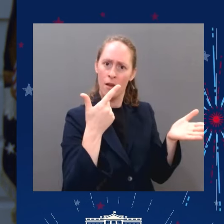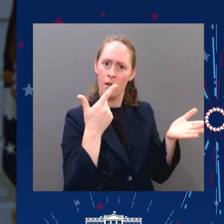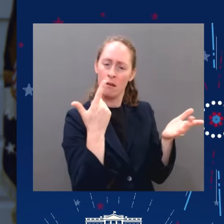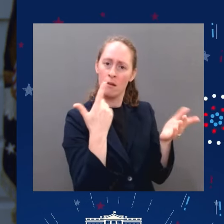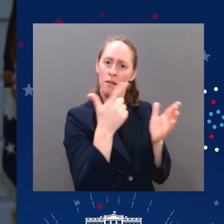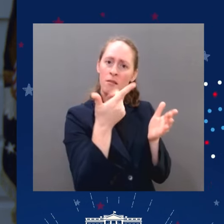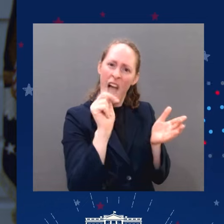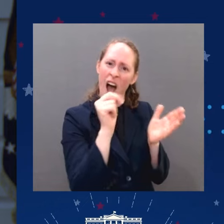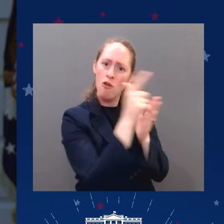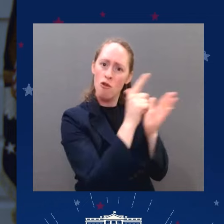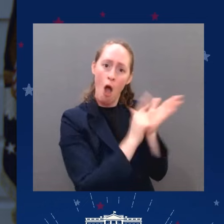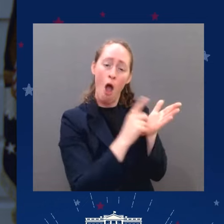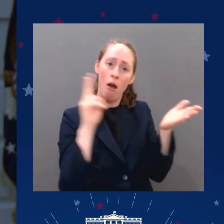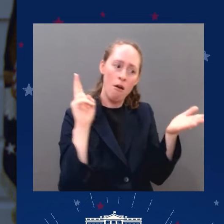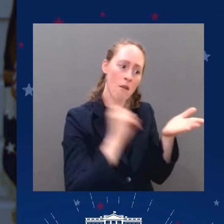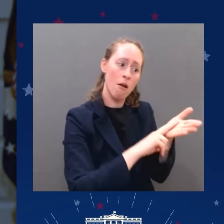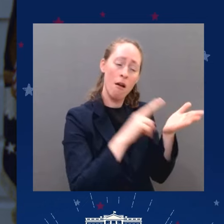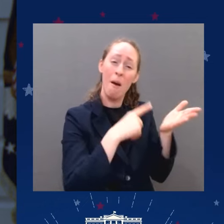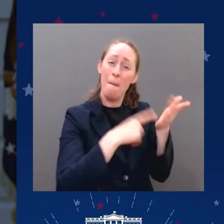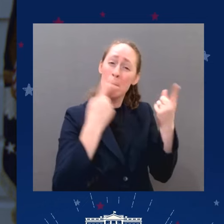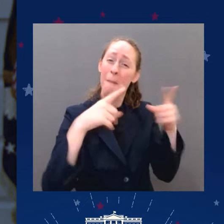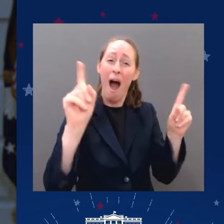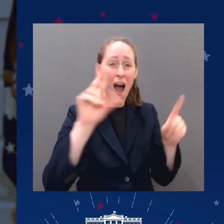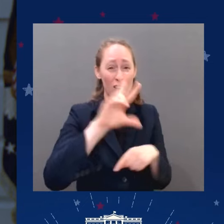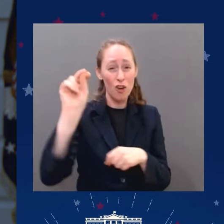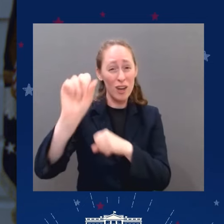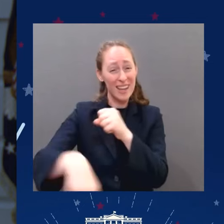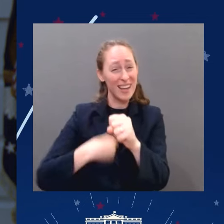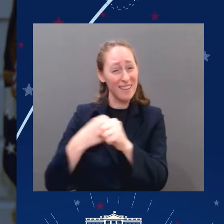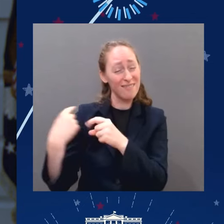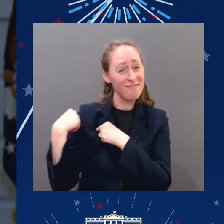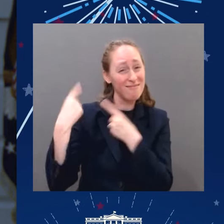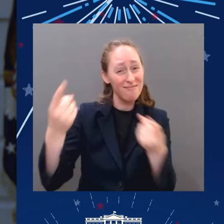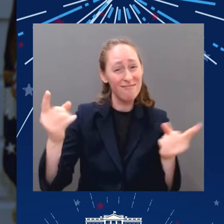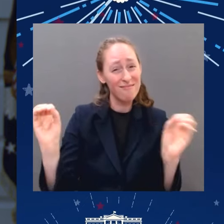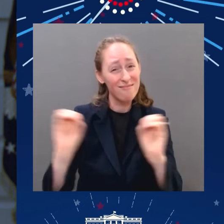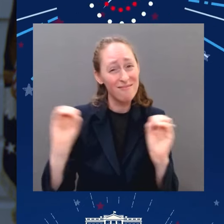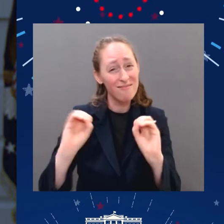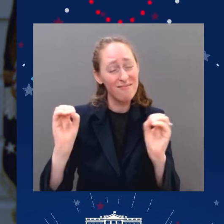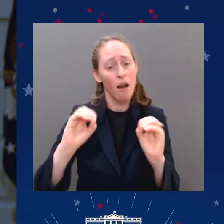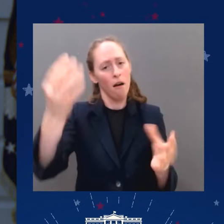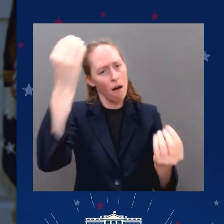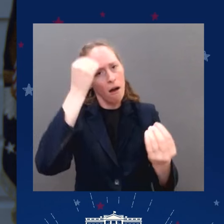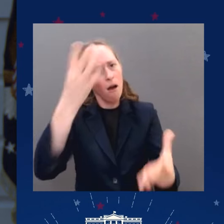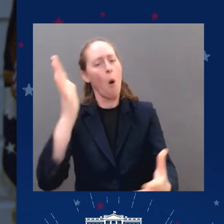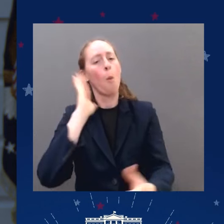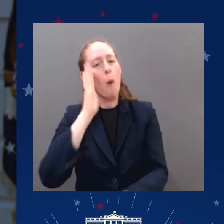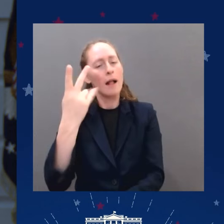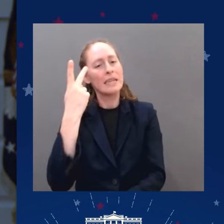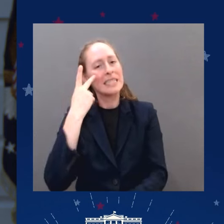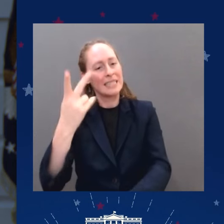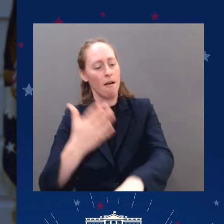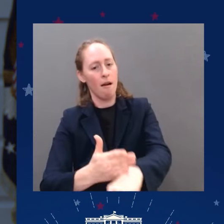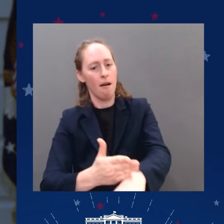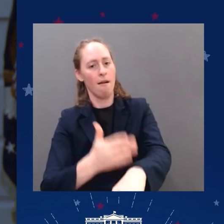And things will get better still, but not without more hard work together. You all heard what happened.